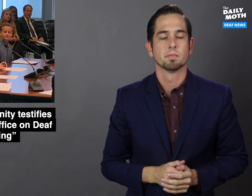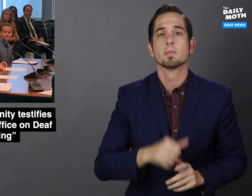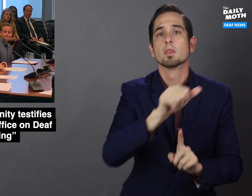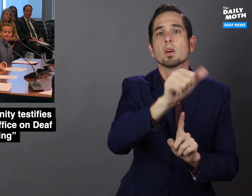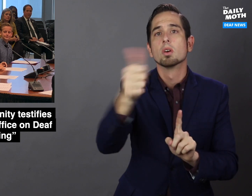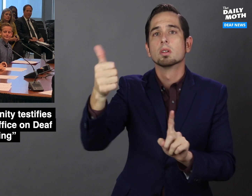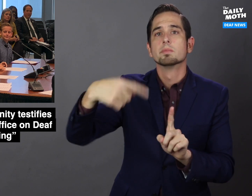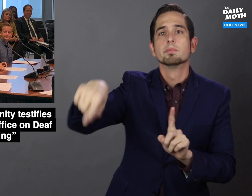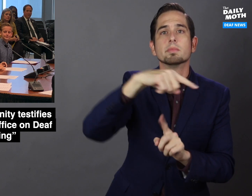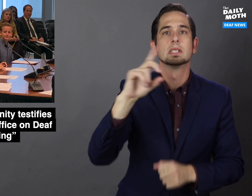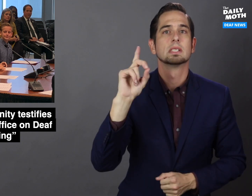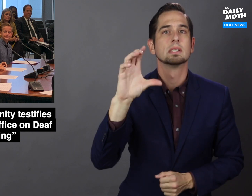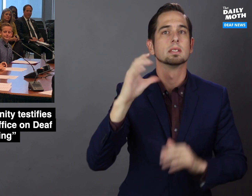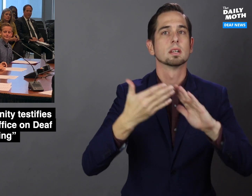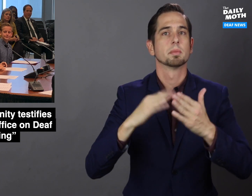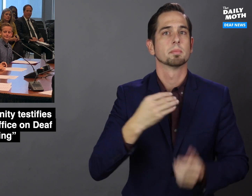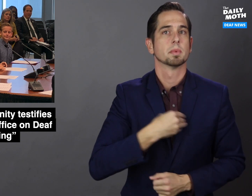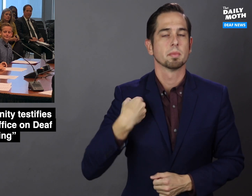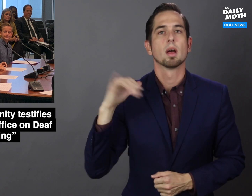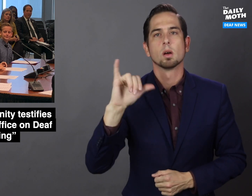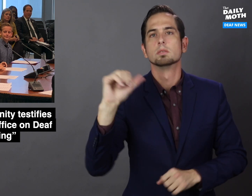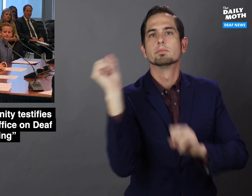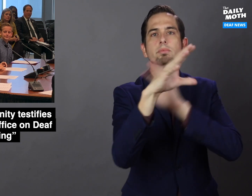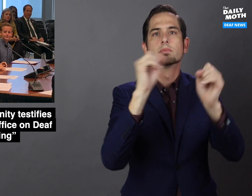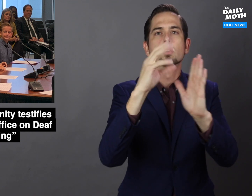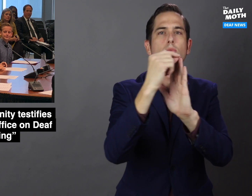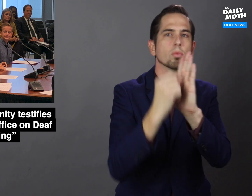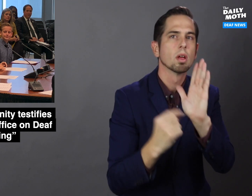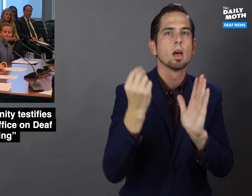Other DC community members have sent in written